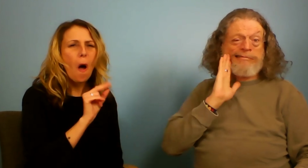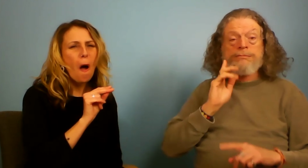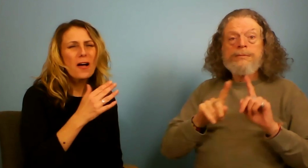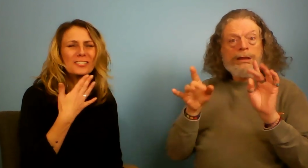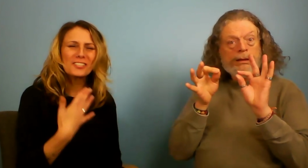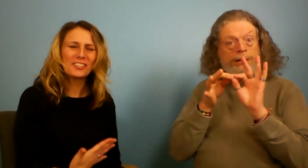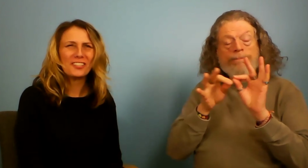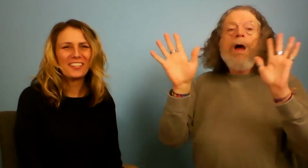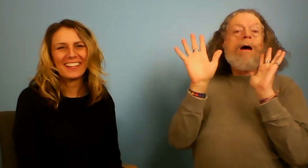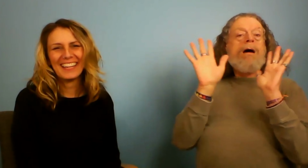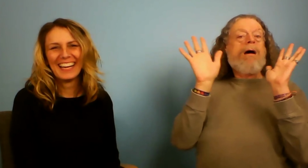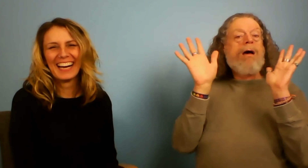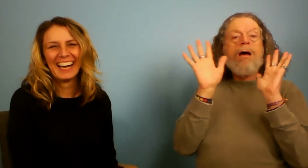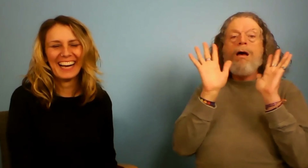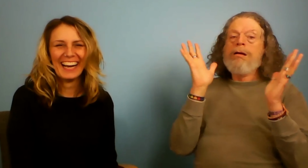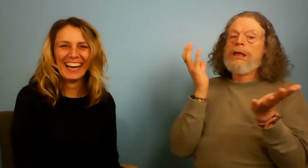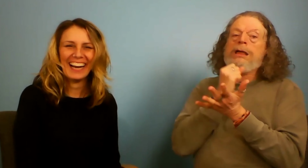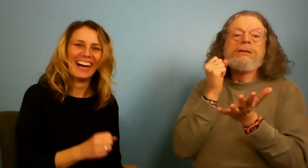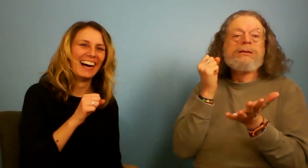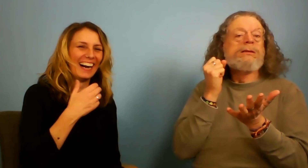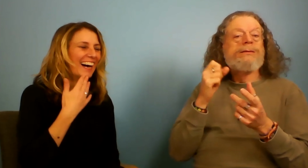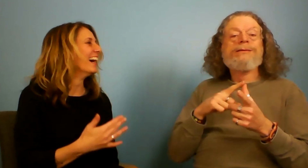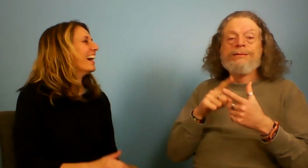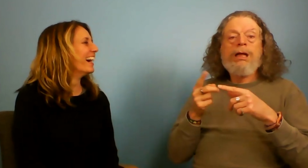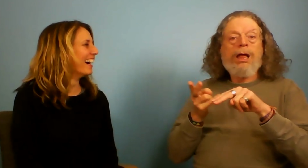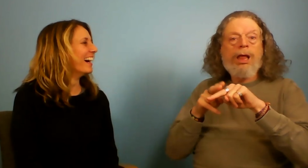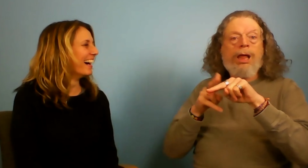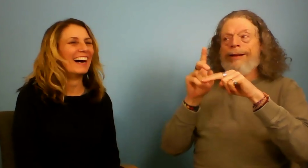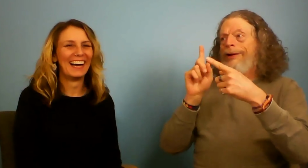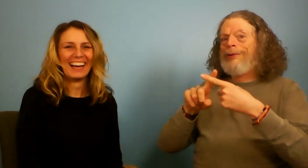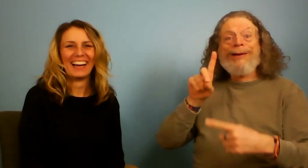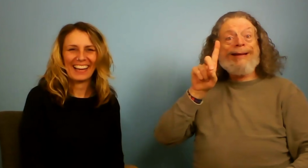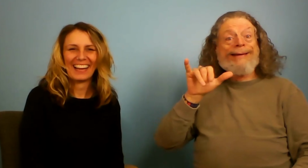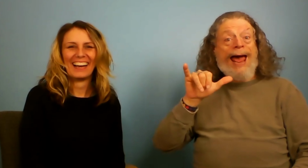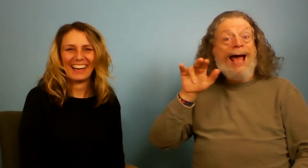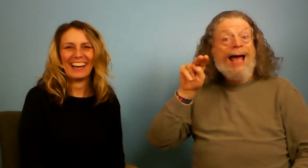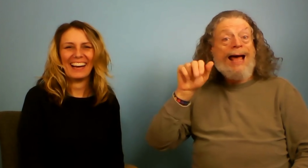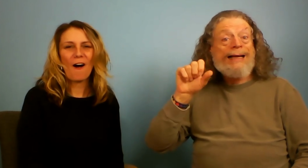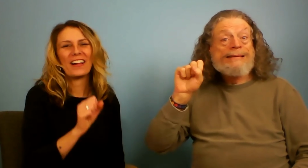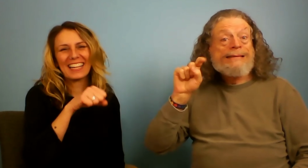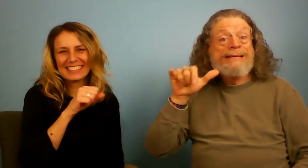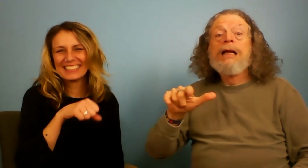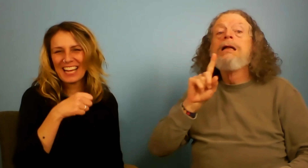No! It was good! NAT: Oh my, so great! And there were more and more. They had Dynasty!